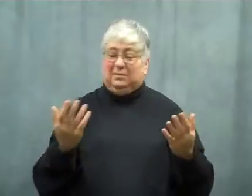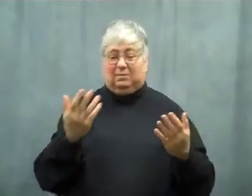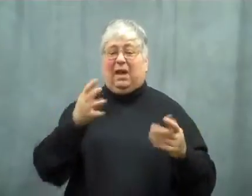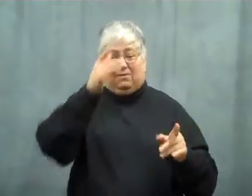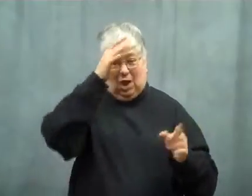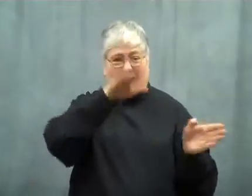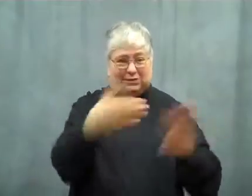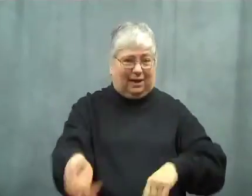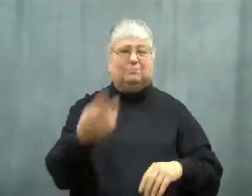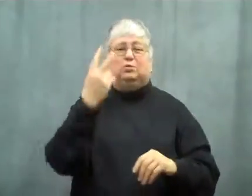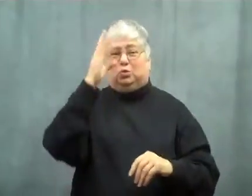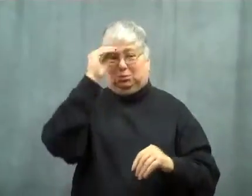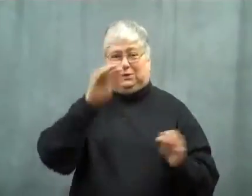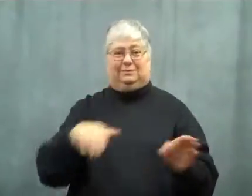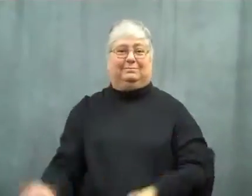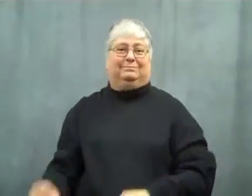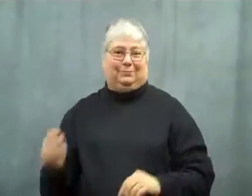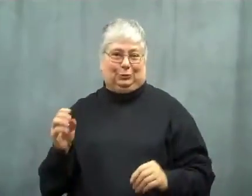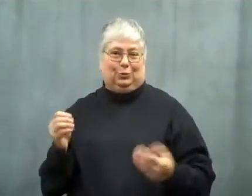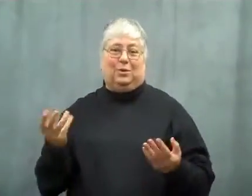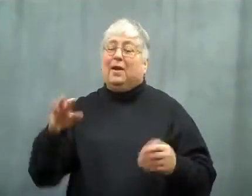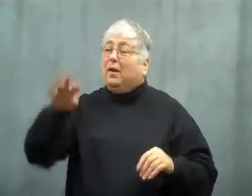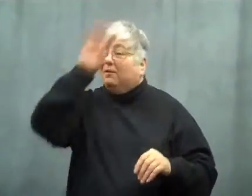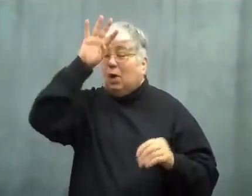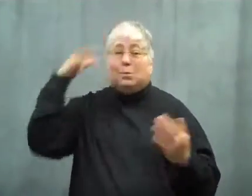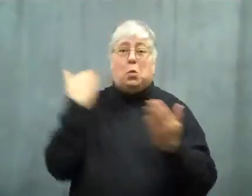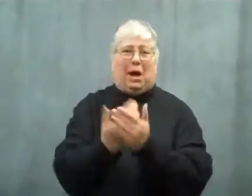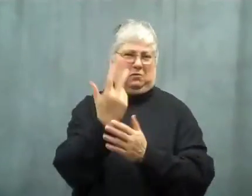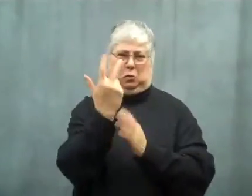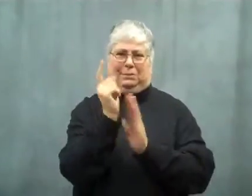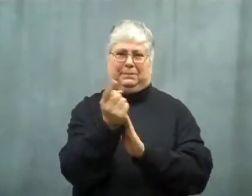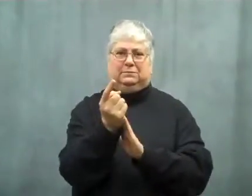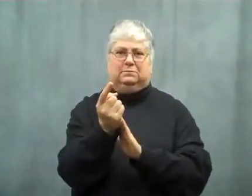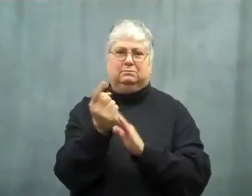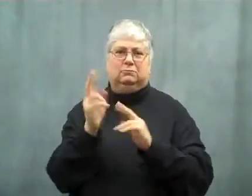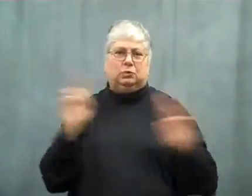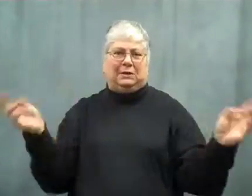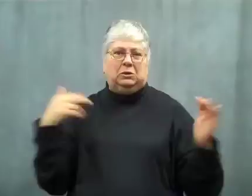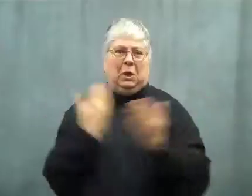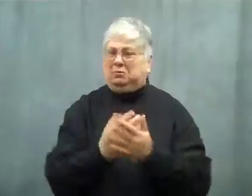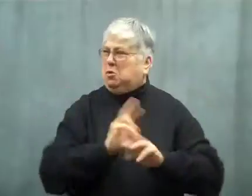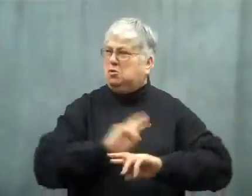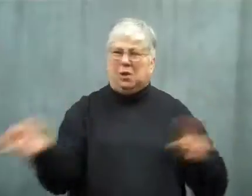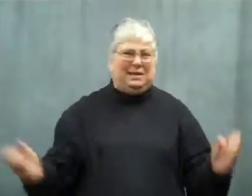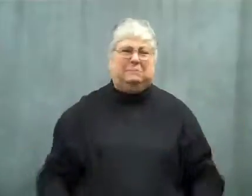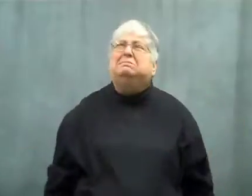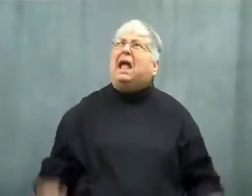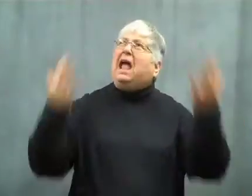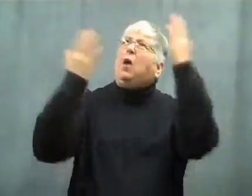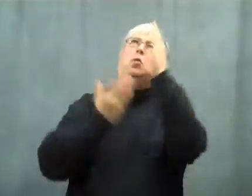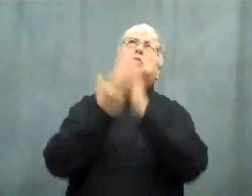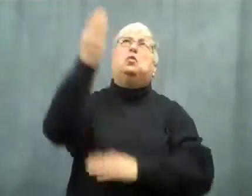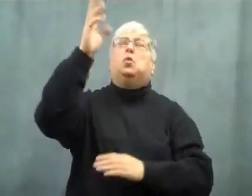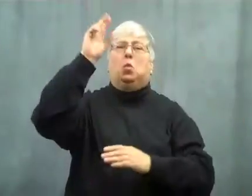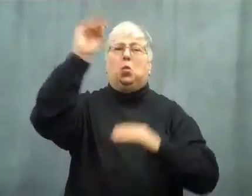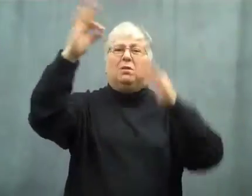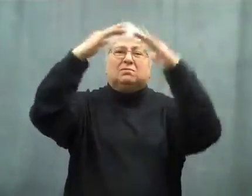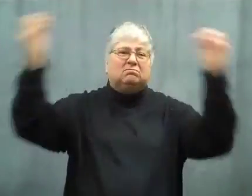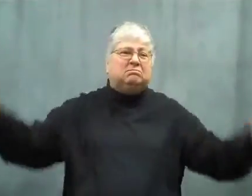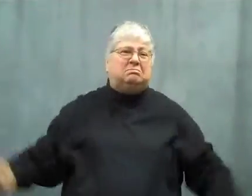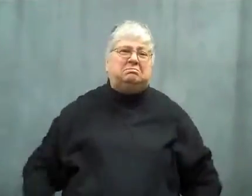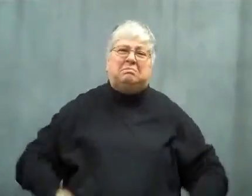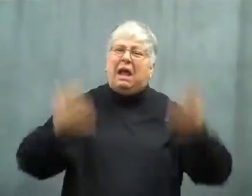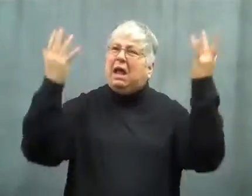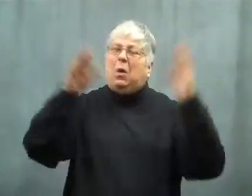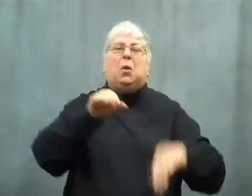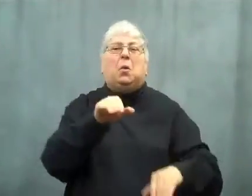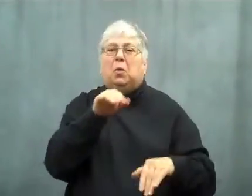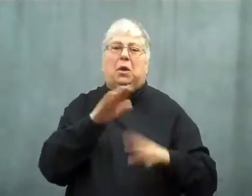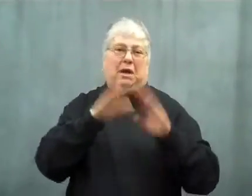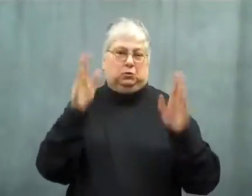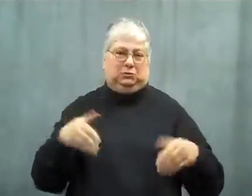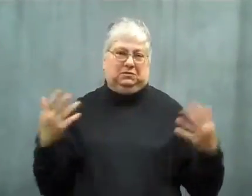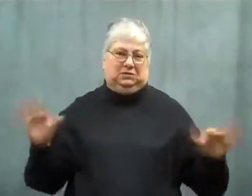The father and his two sons died in the fire.